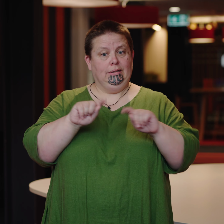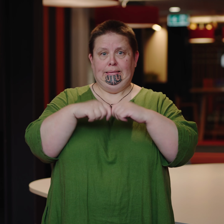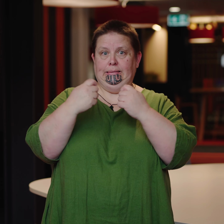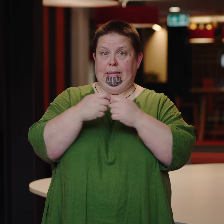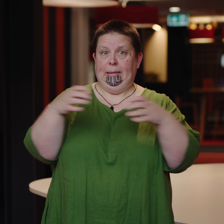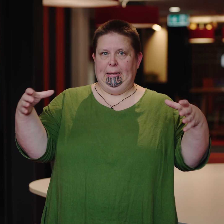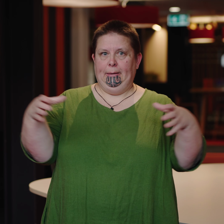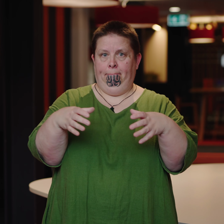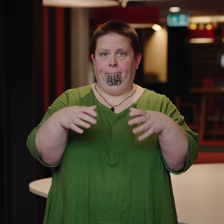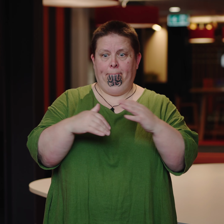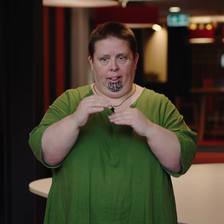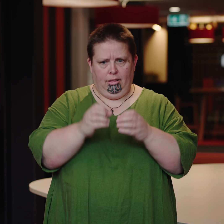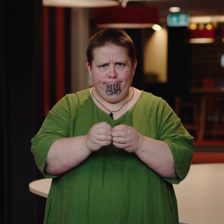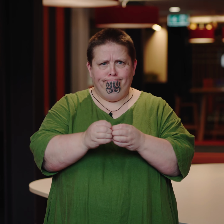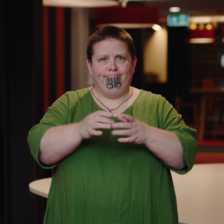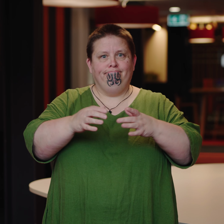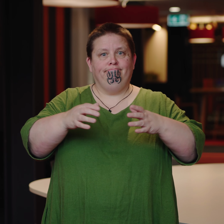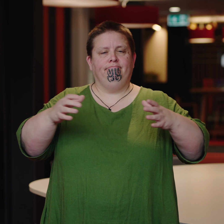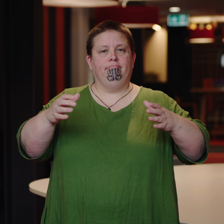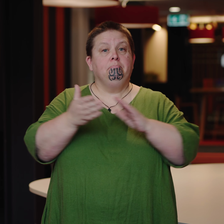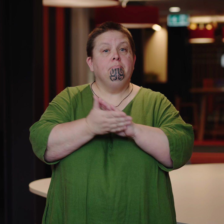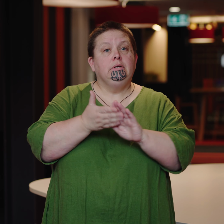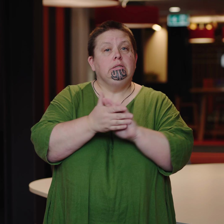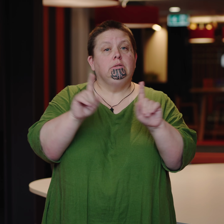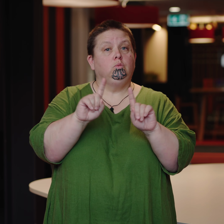I'm feeling confident that with the team we're building, we'll be able